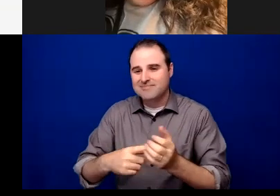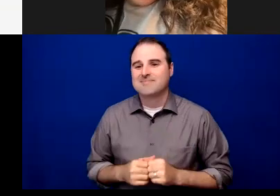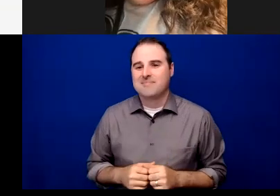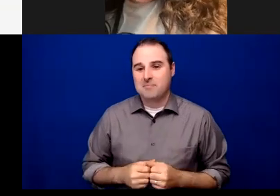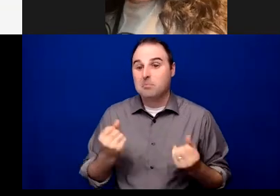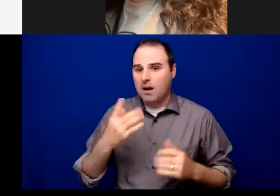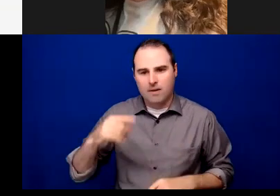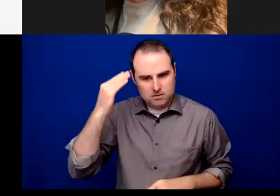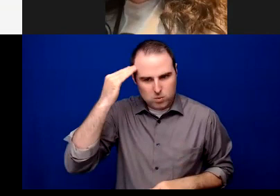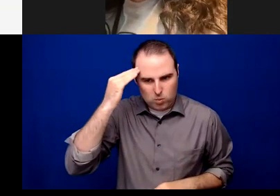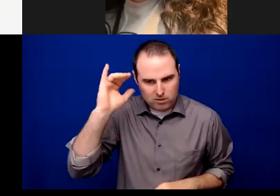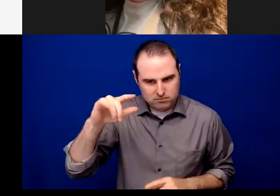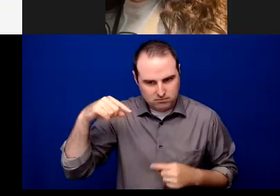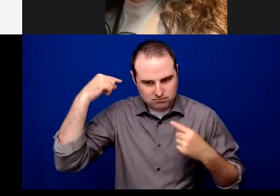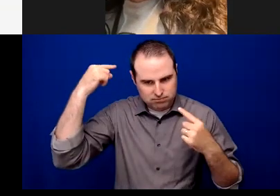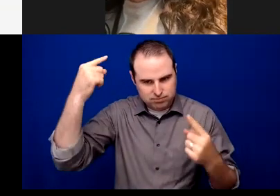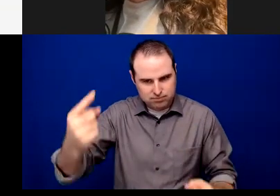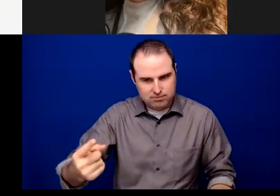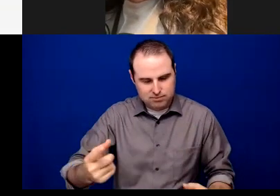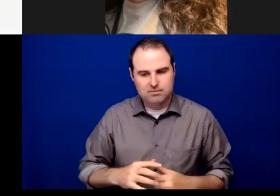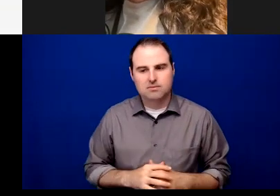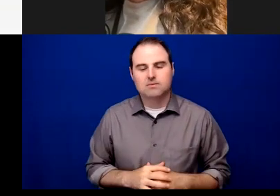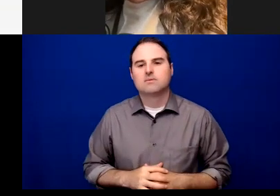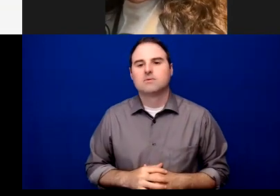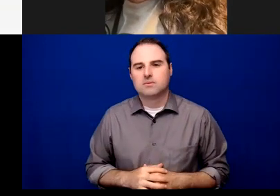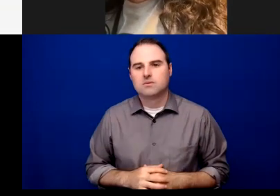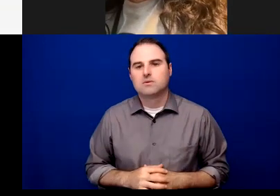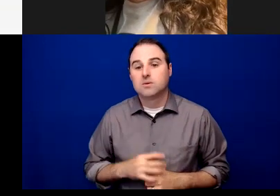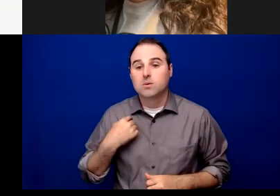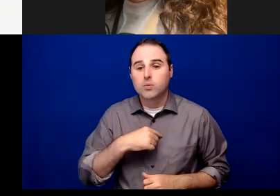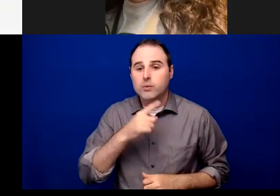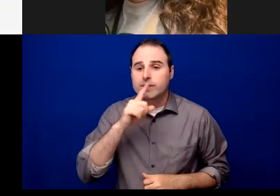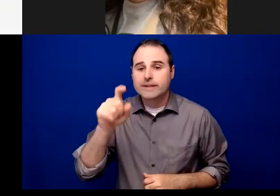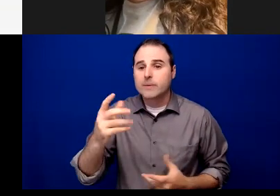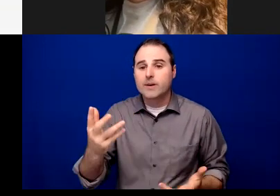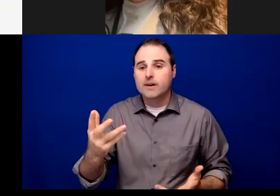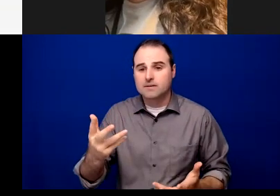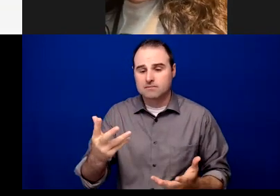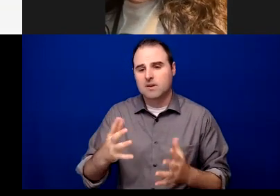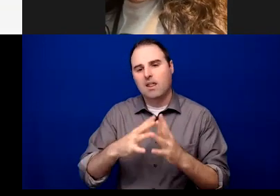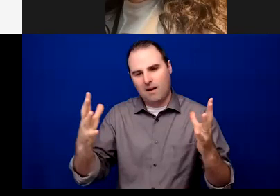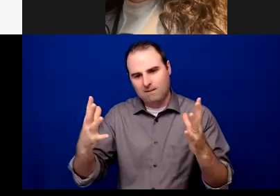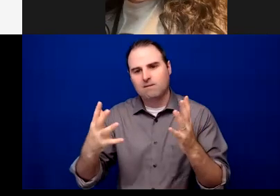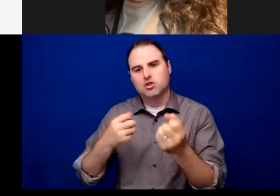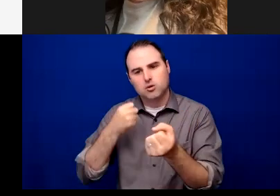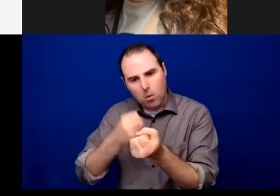And so what what we're really going to need is a lot of support for this,